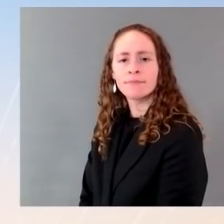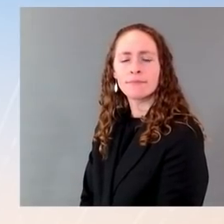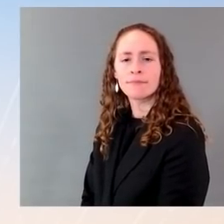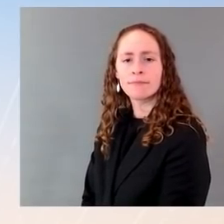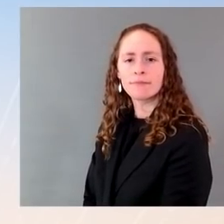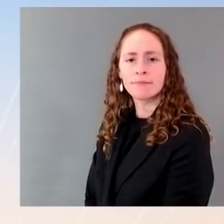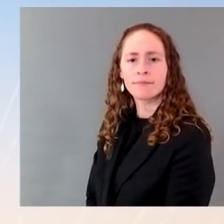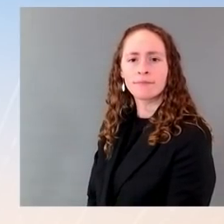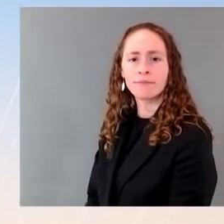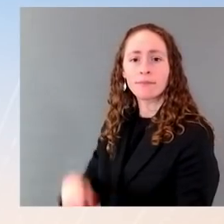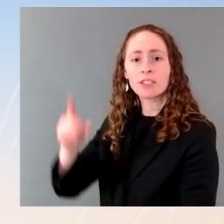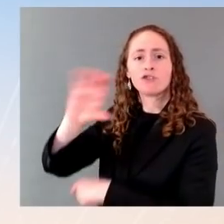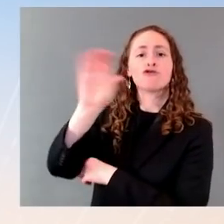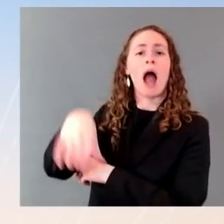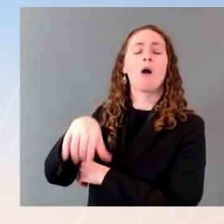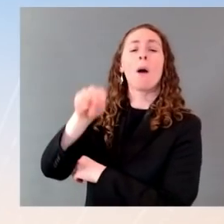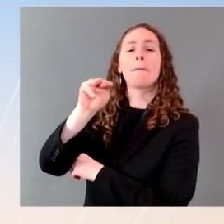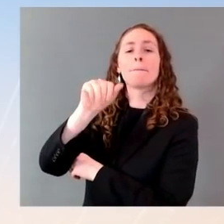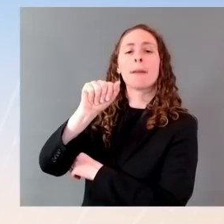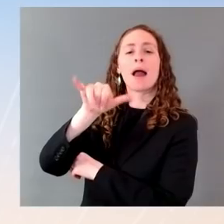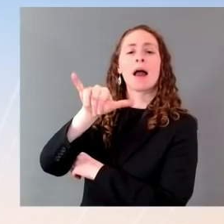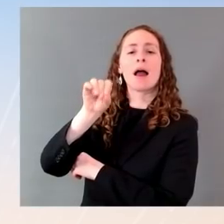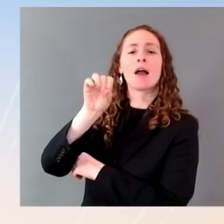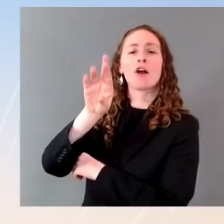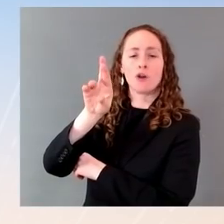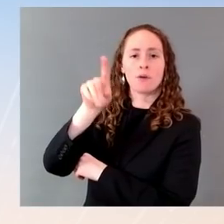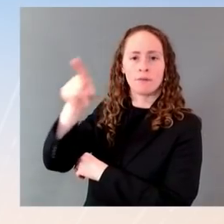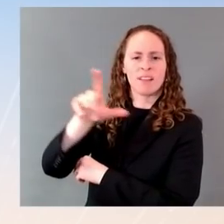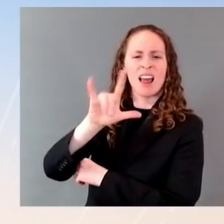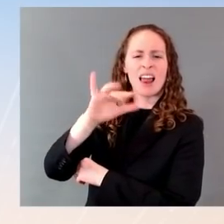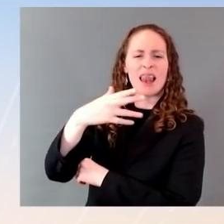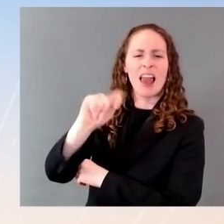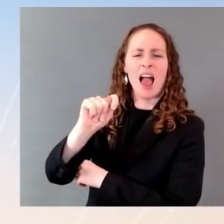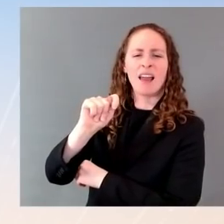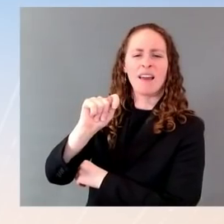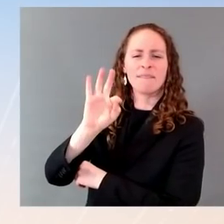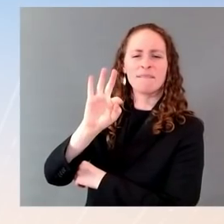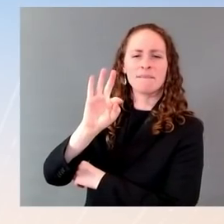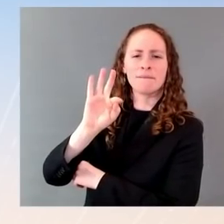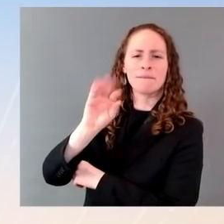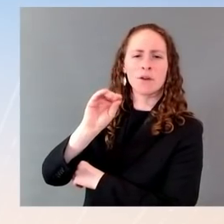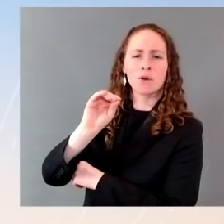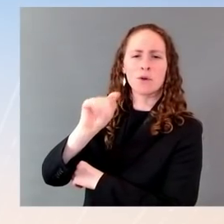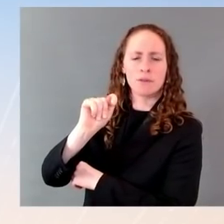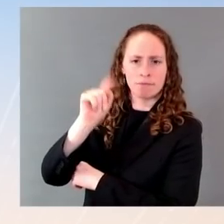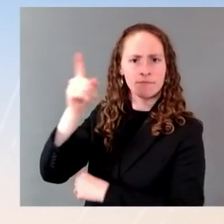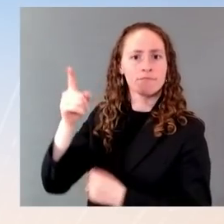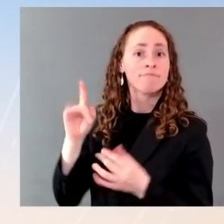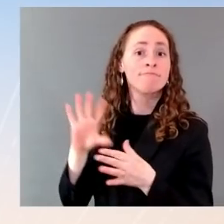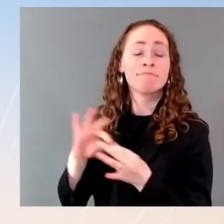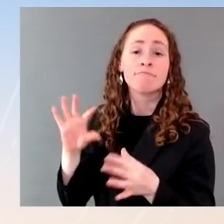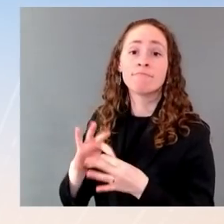saying that she's disappointed that these stores are not putting security officers in place, having working cameras, and chaining up high-end bags.